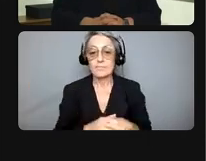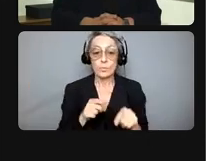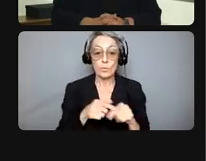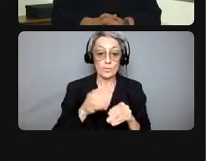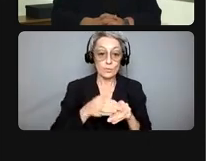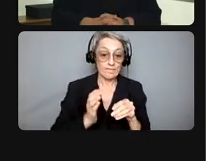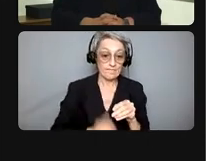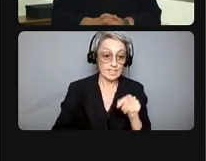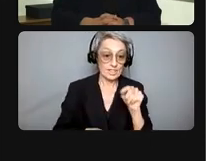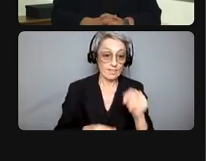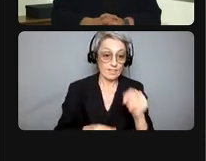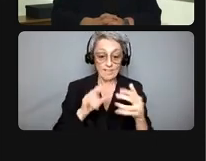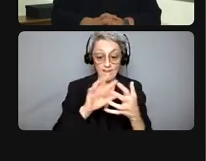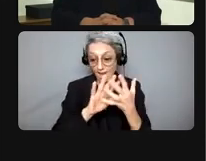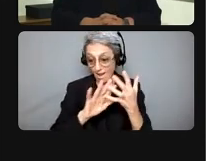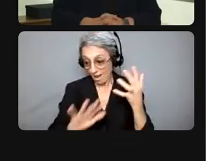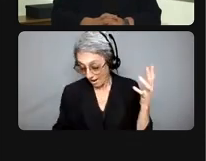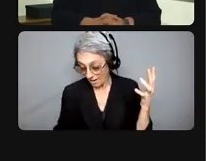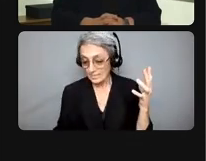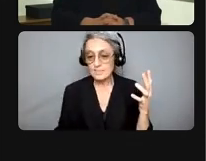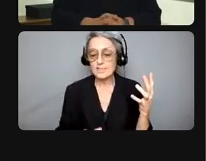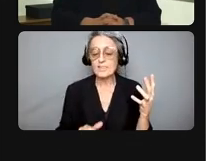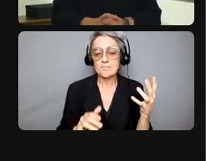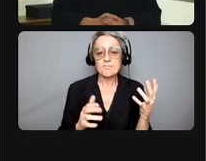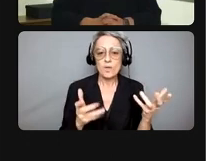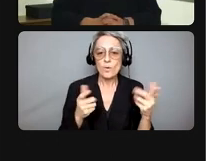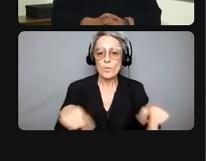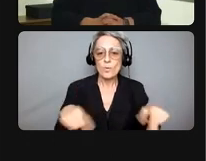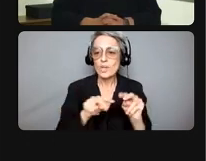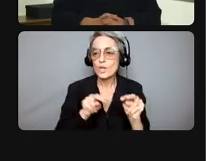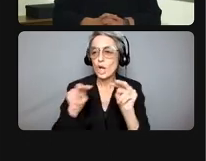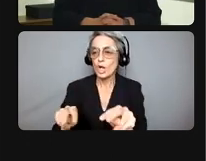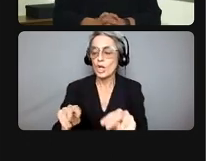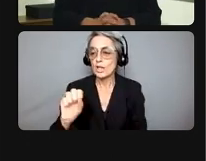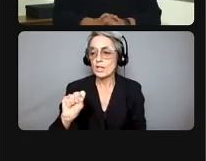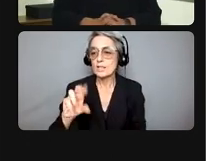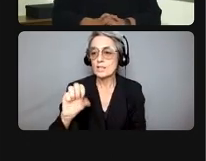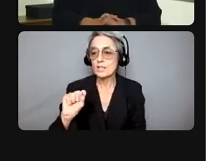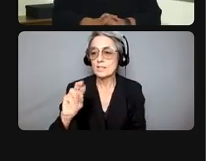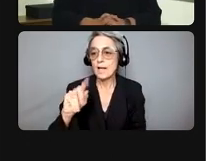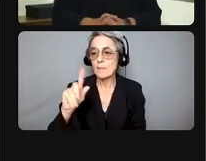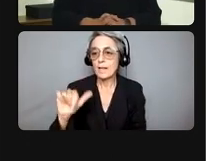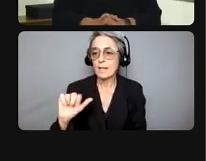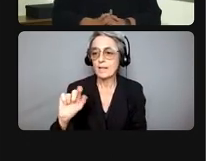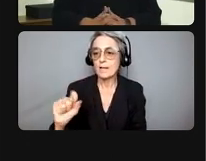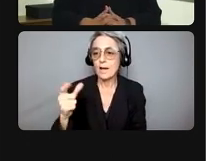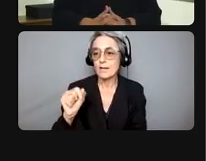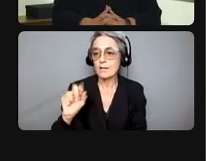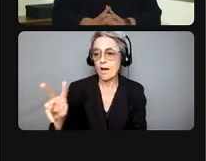is go check out more on sustainability dot gov. There's lots of information about where we are, where we're headed, how we're doing,